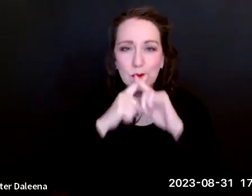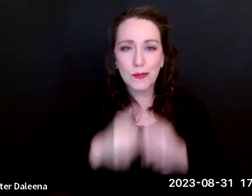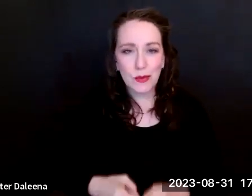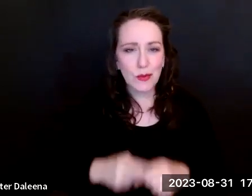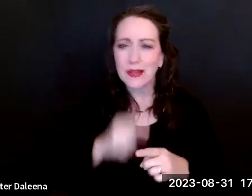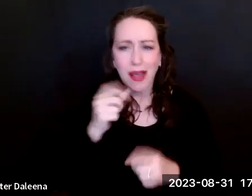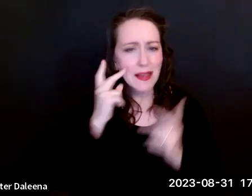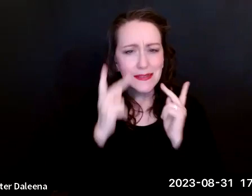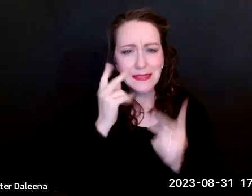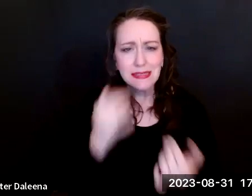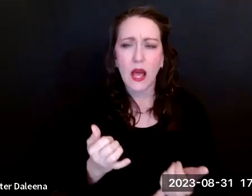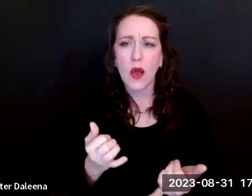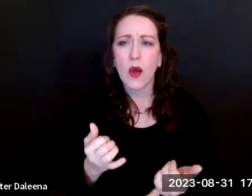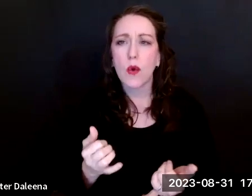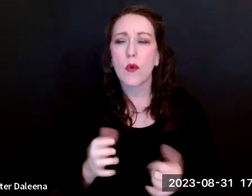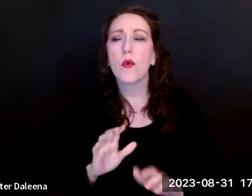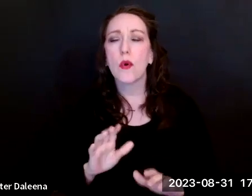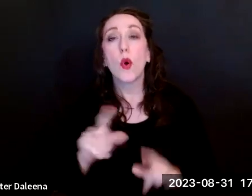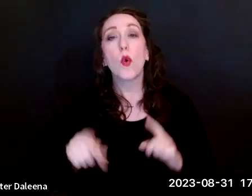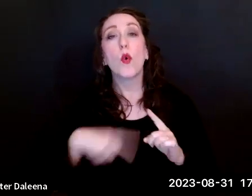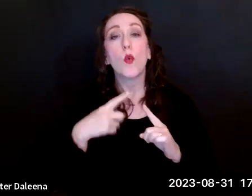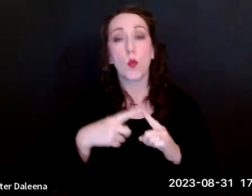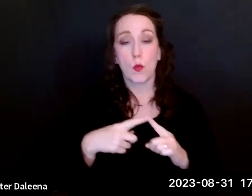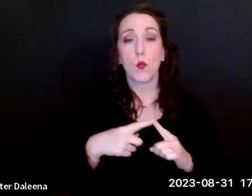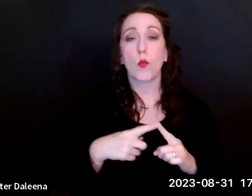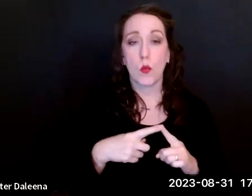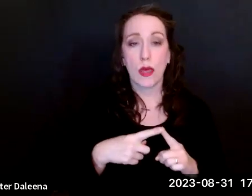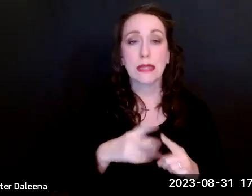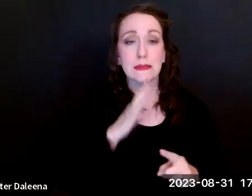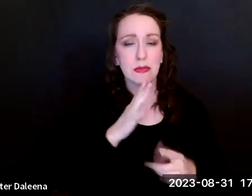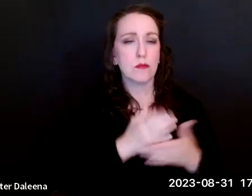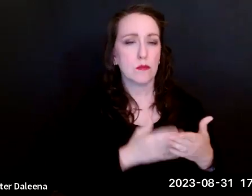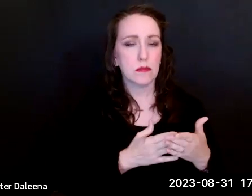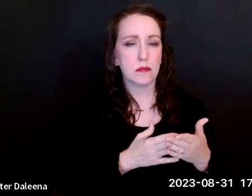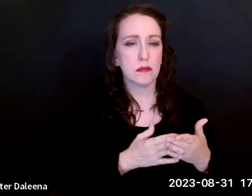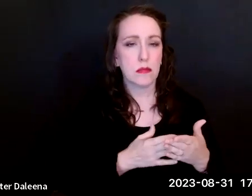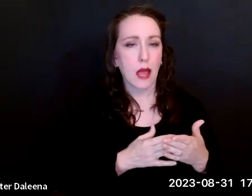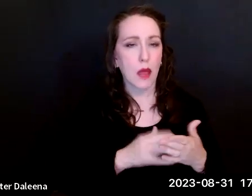visible right now when we get to the speaking portion I will be I will enable that for you